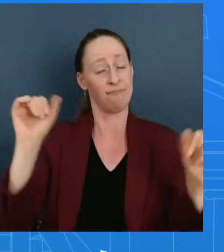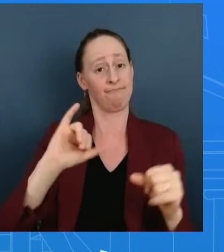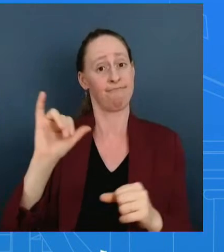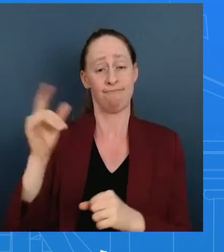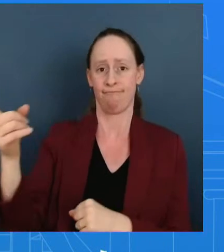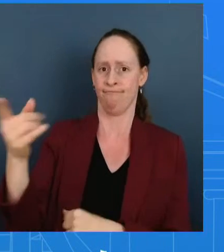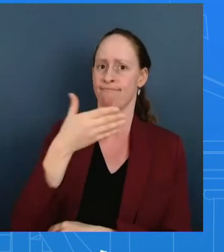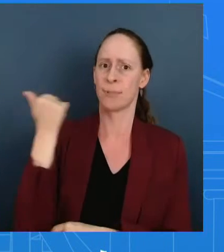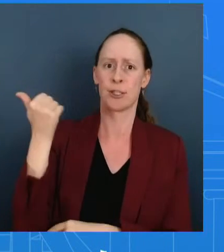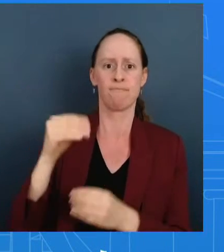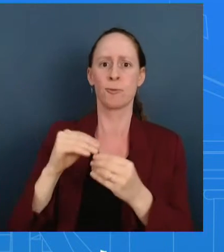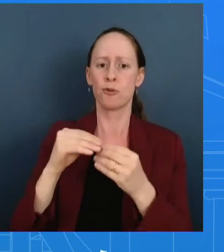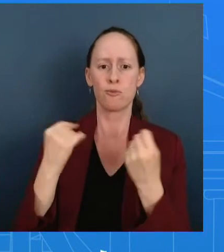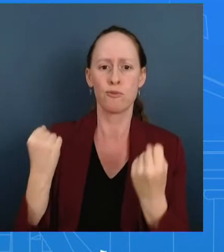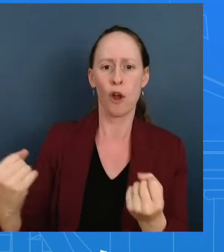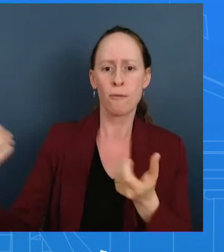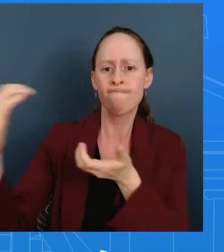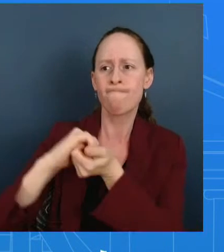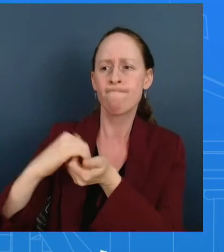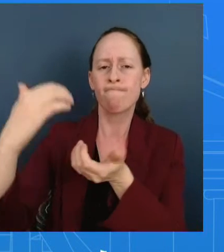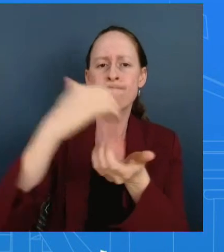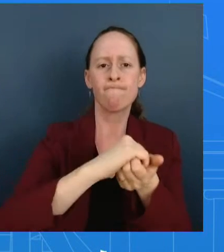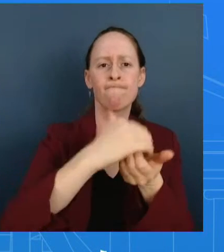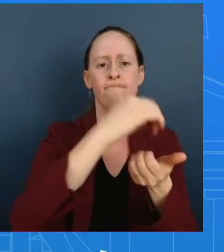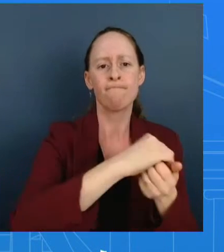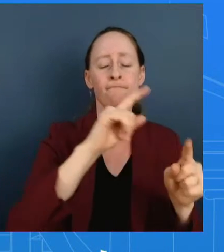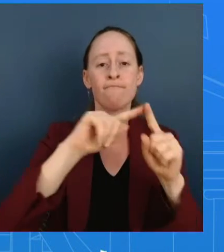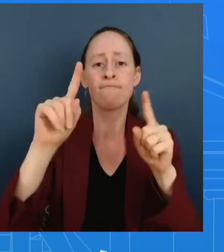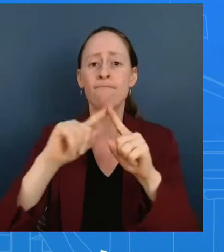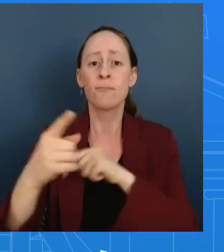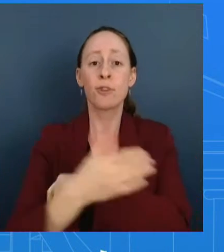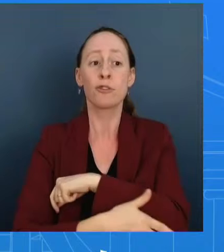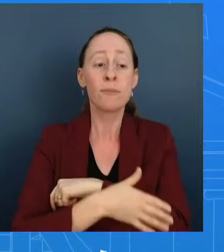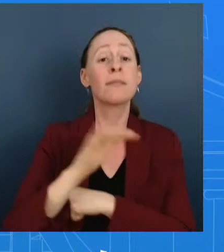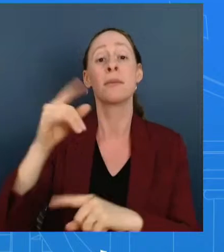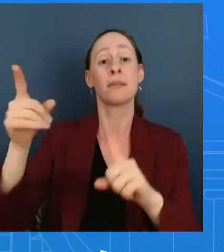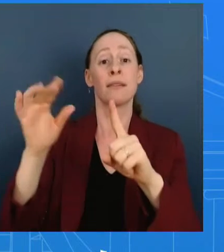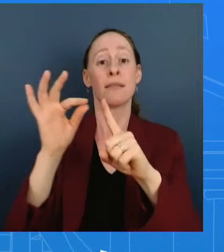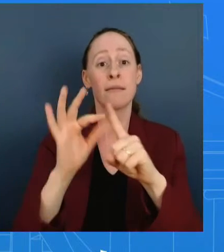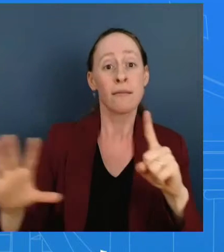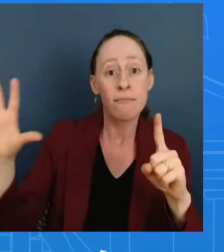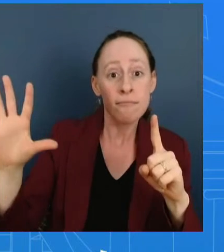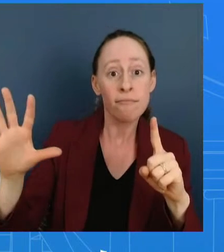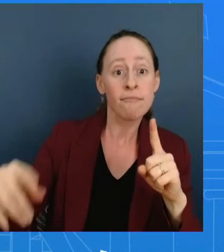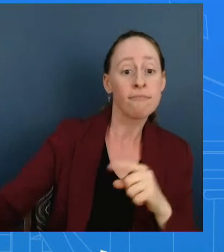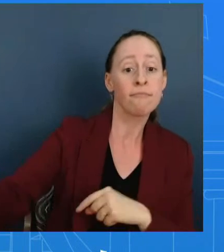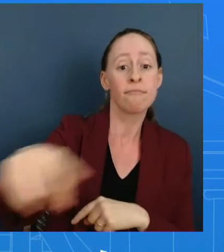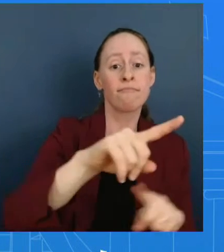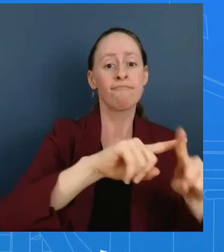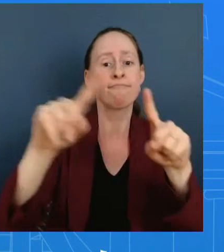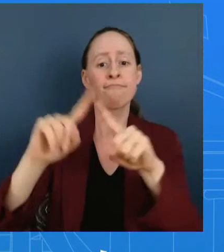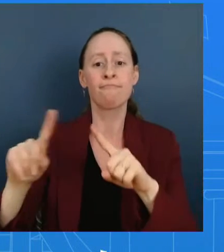particularly in the Indo-Pacific, as you will see. And the president knows that the global threats and challenges that we all face,